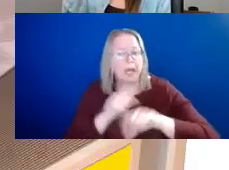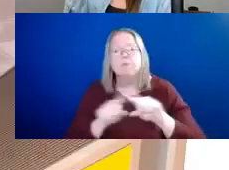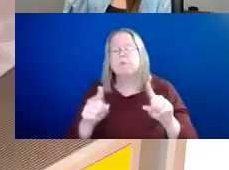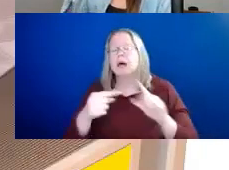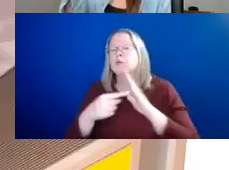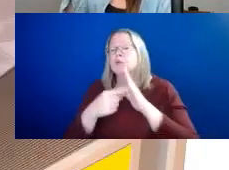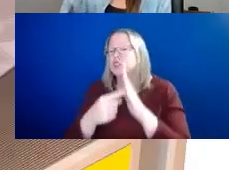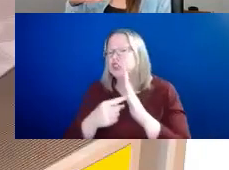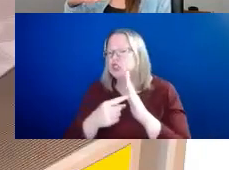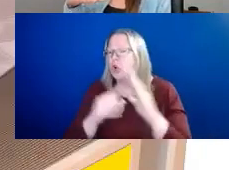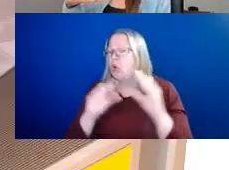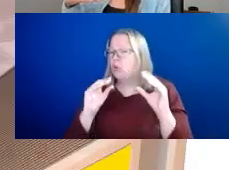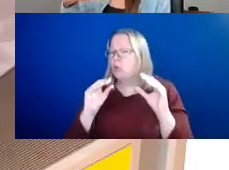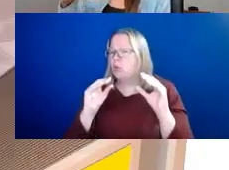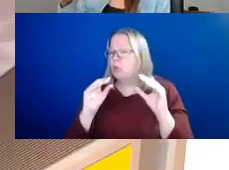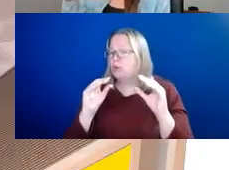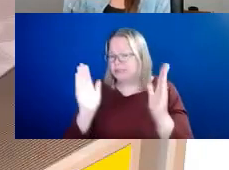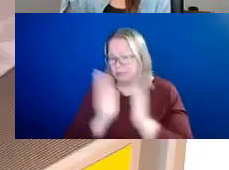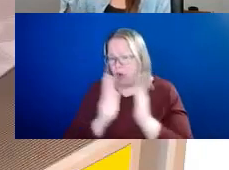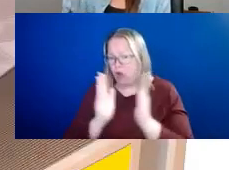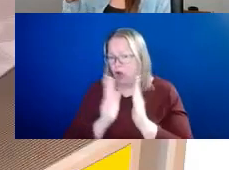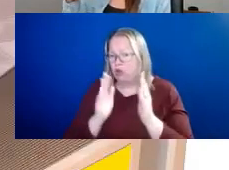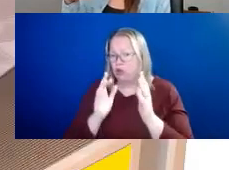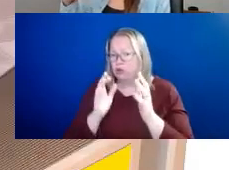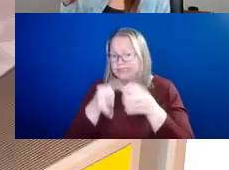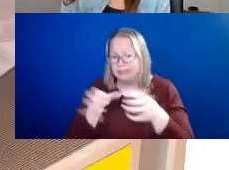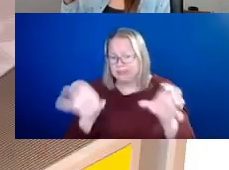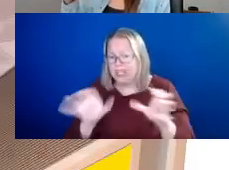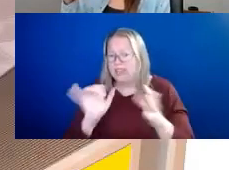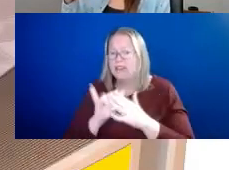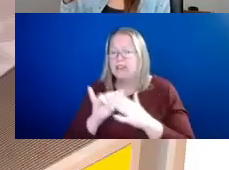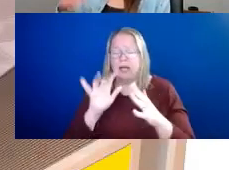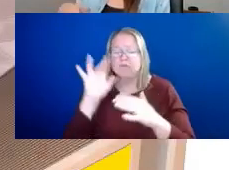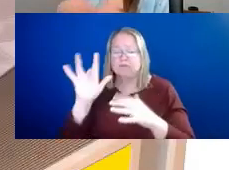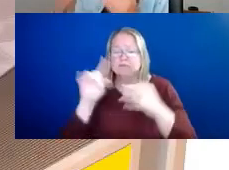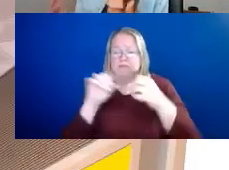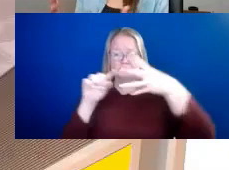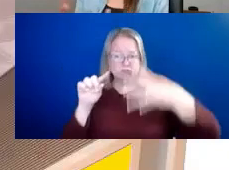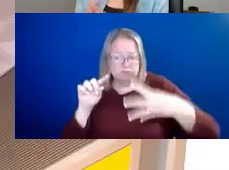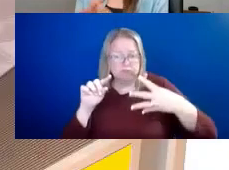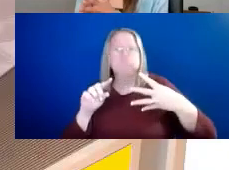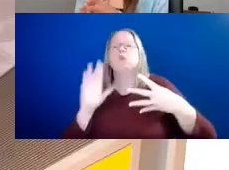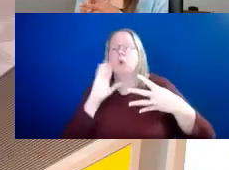those smaller subsections that you can click 12:54:41 from the drop down, those will take place